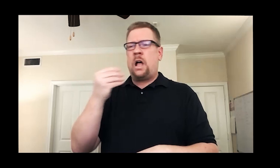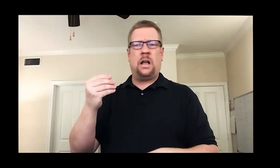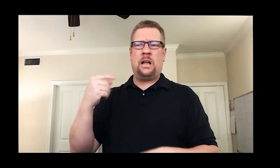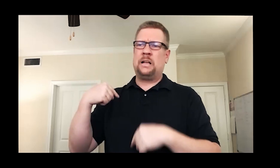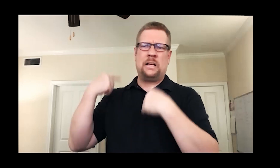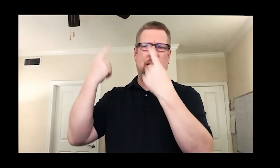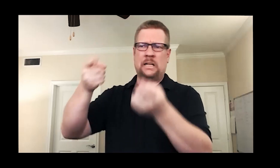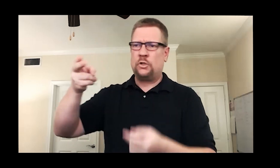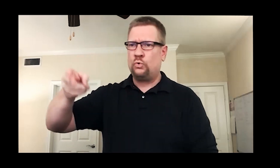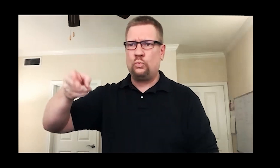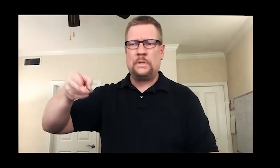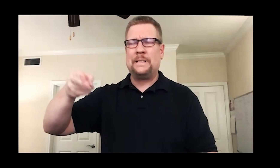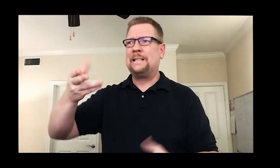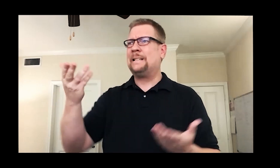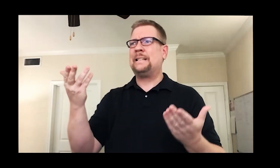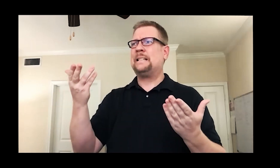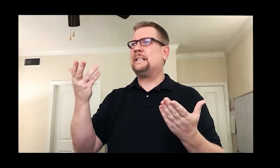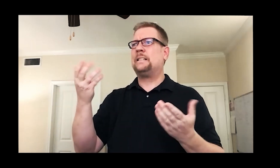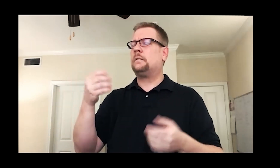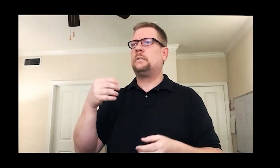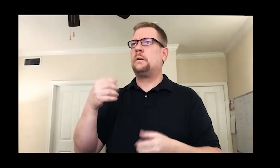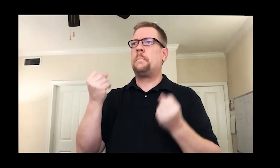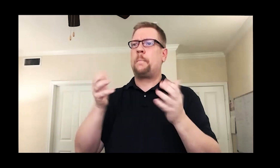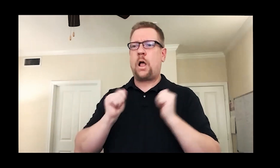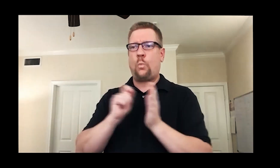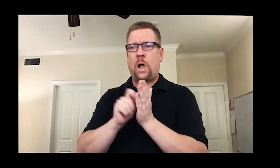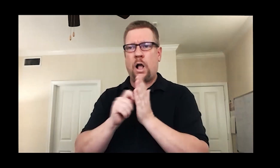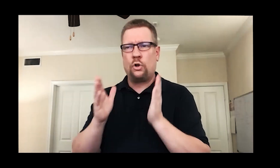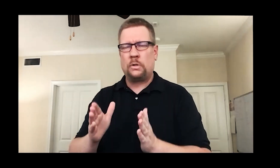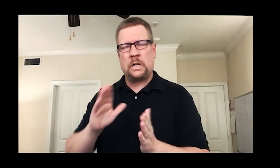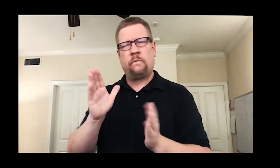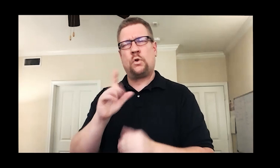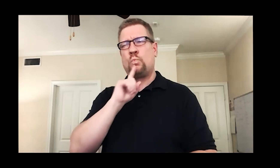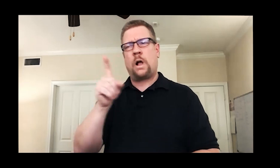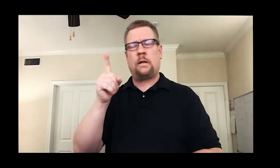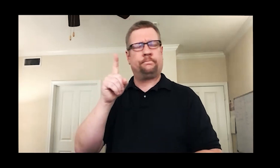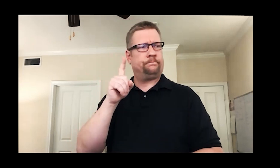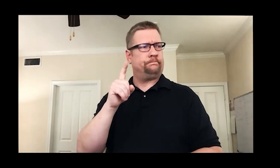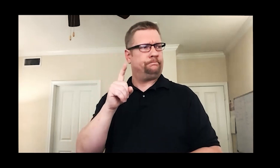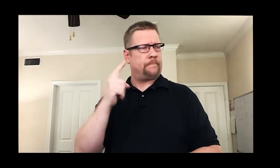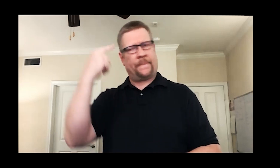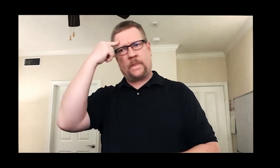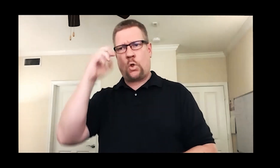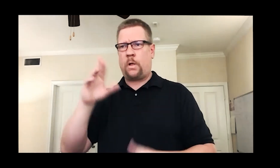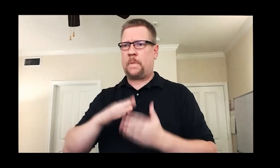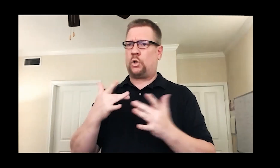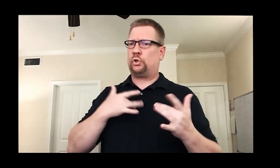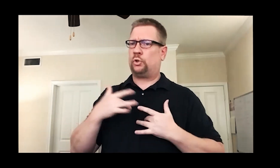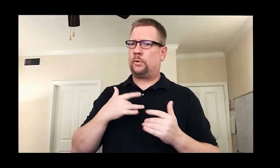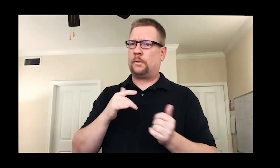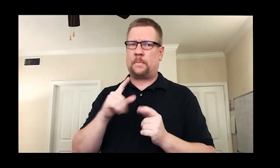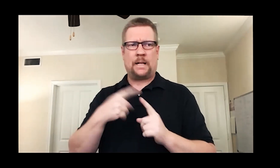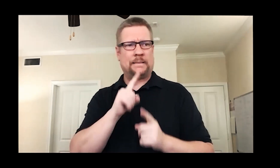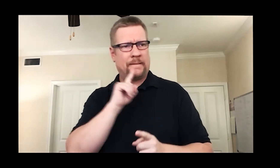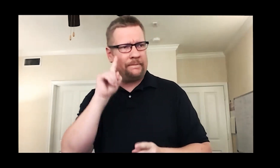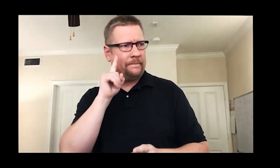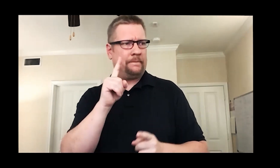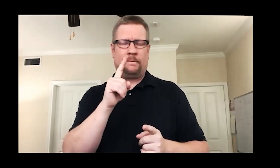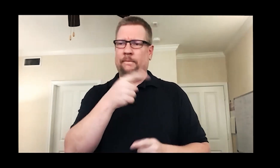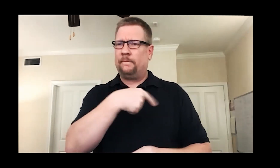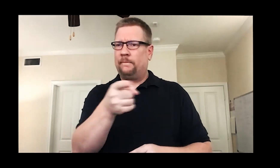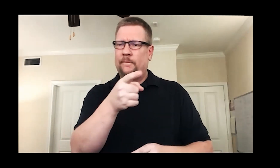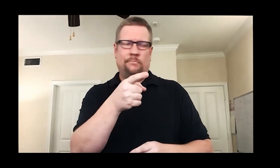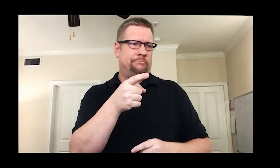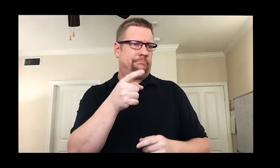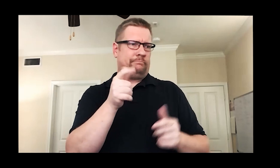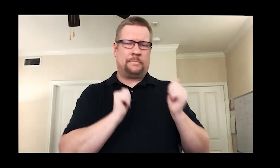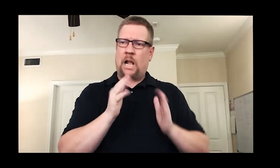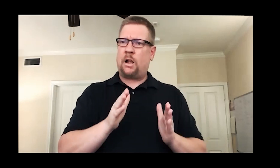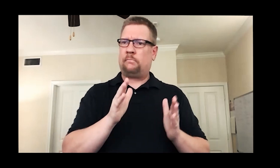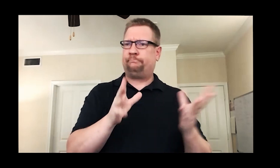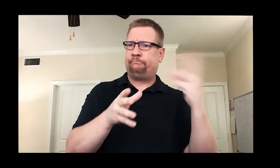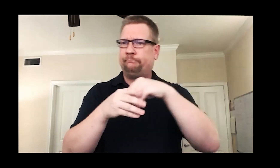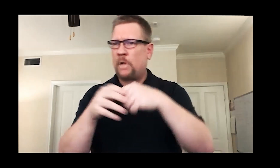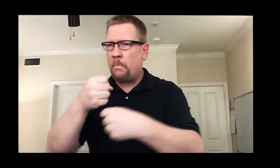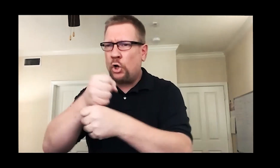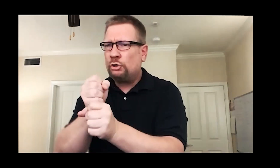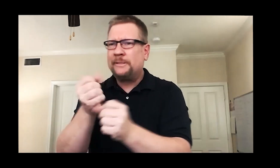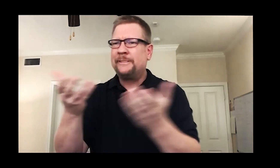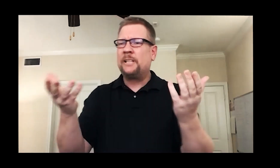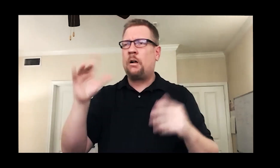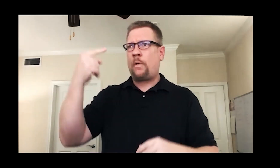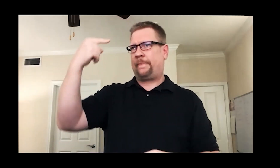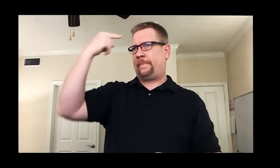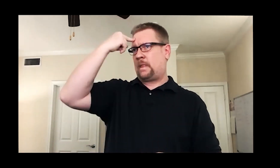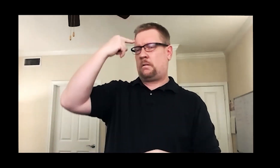Historically, playwrights do not think to include us. I think that’s based on their experience,